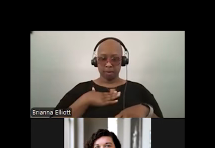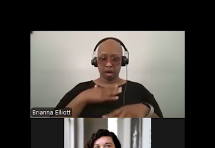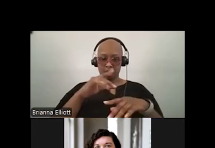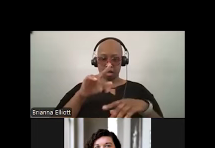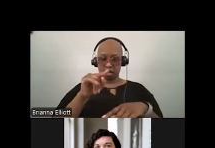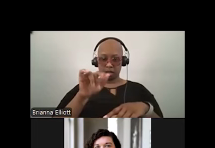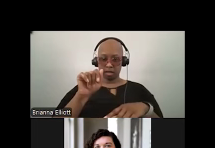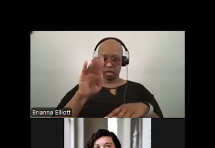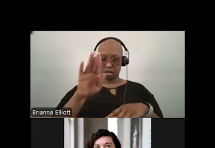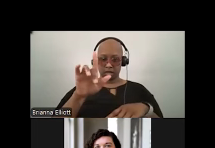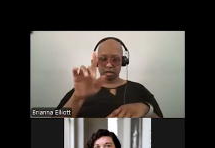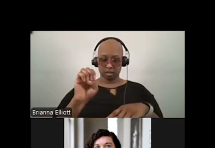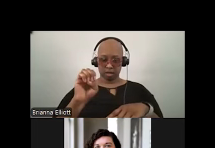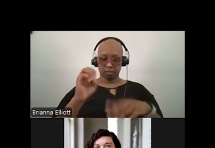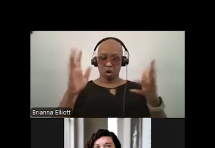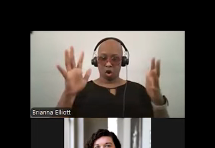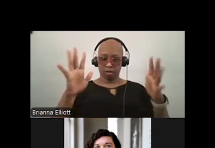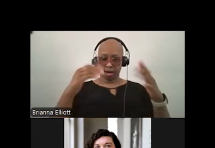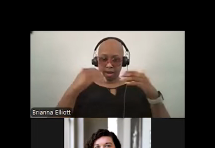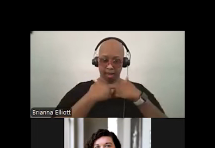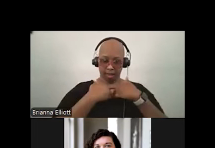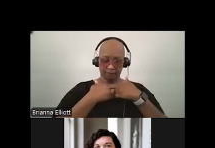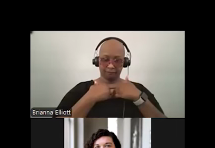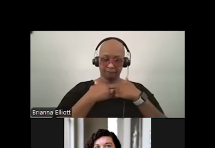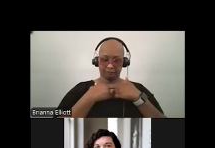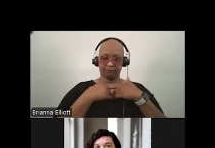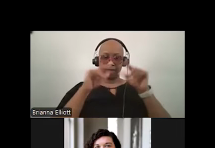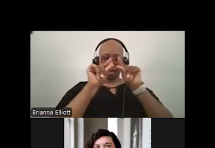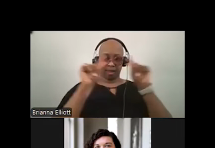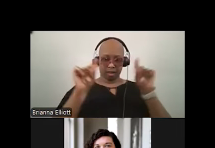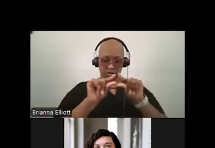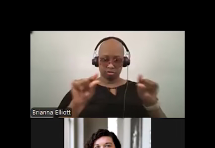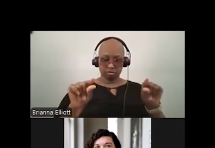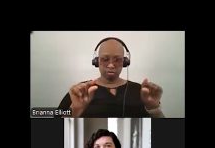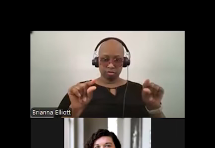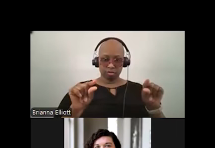it does. subject name, attempted and earned. But you'll see that I have some issues right